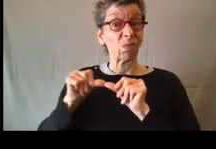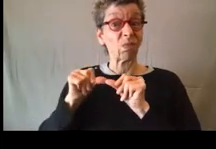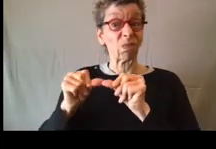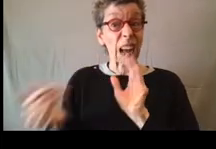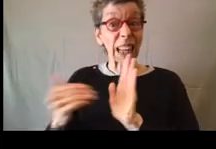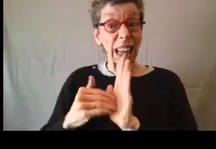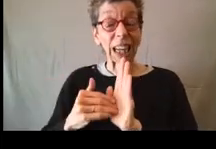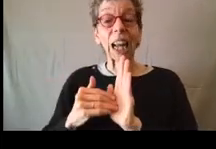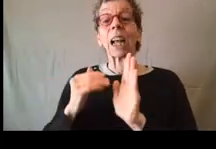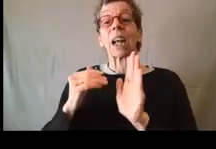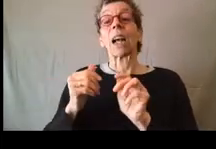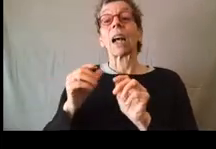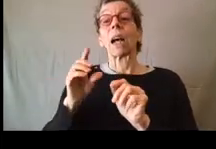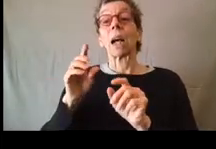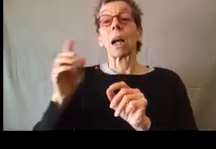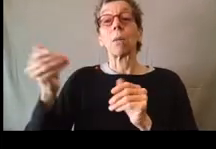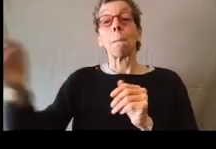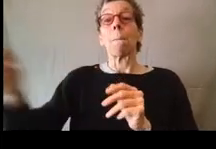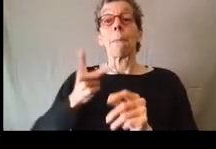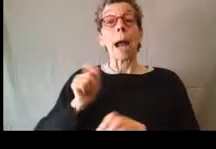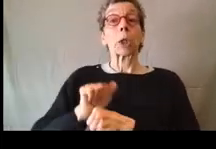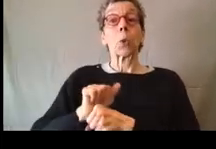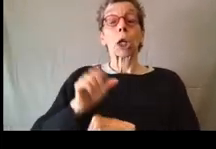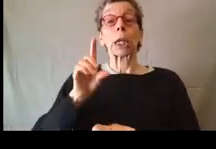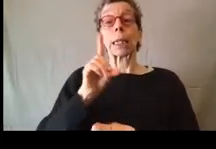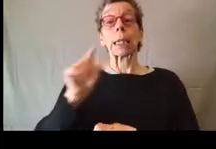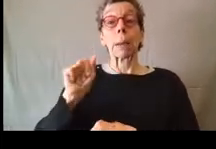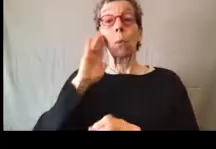disabilities will lag behind those without disabilities.